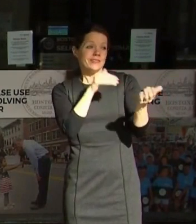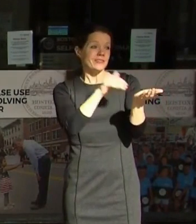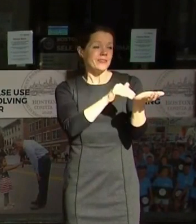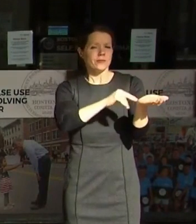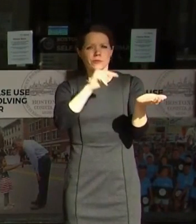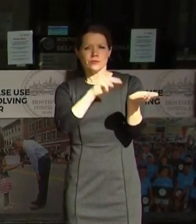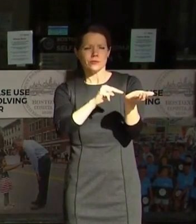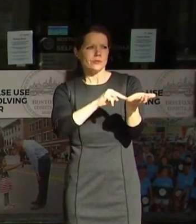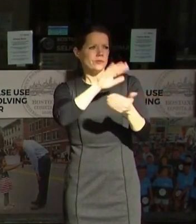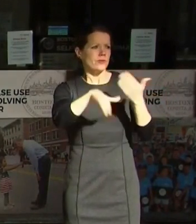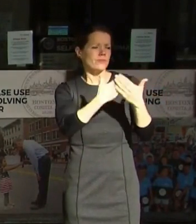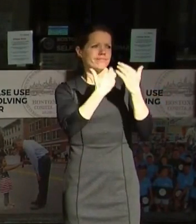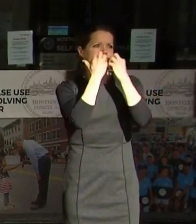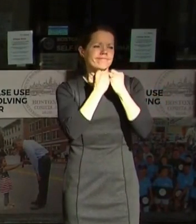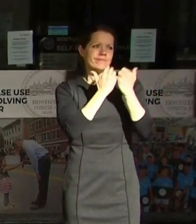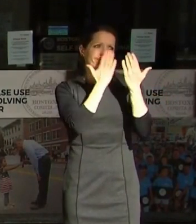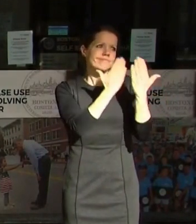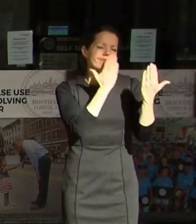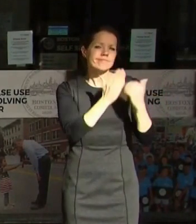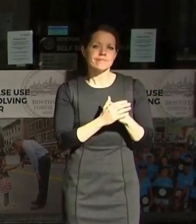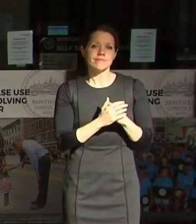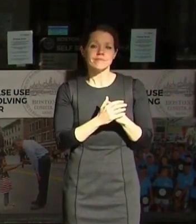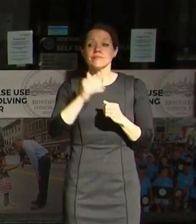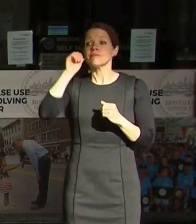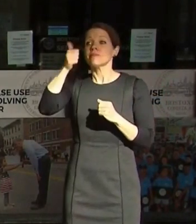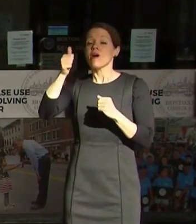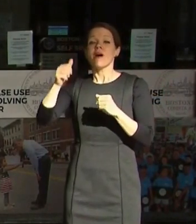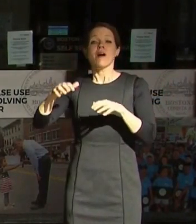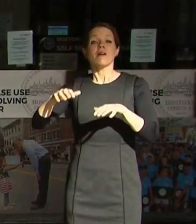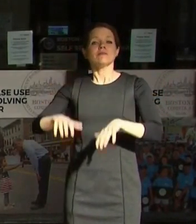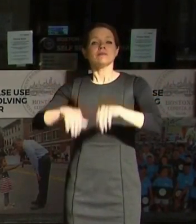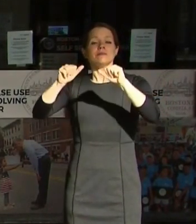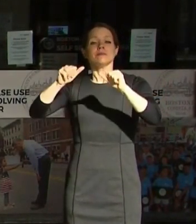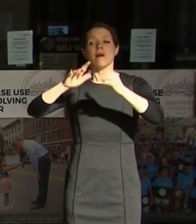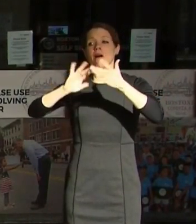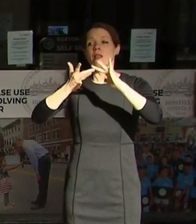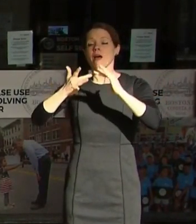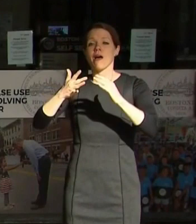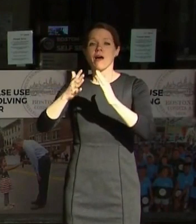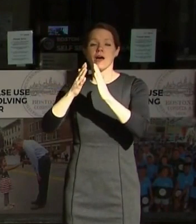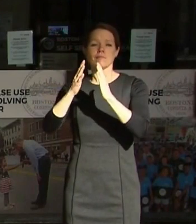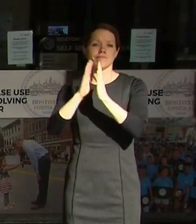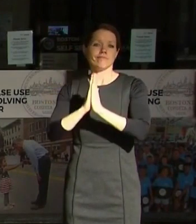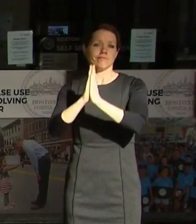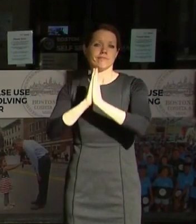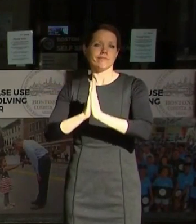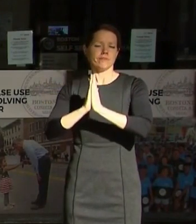WORKERS WERE THERE FOR US. THEY WERE THERE THEN AND THEY ARE THERE NOW. THIS PANDEMIC IS A DIFFERENT KIND OF DANGER BUT IT IS JUST AS TRAUMATIC. TOMORROW AFTERNOON, WE WILL